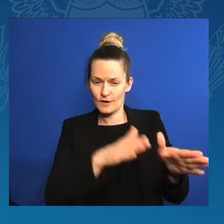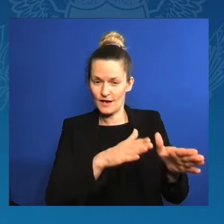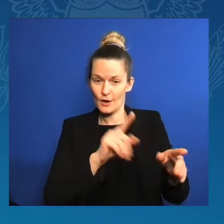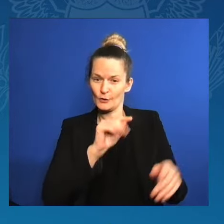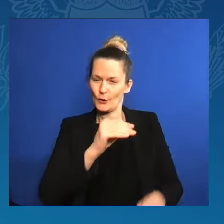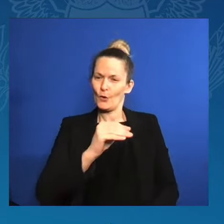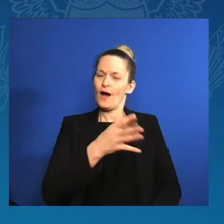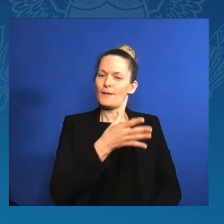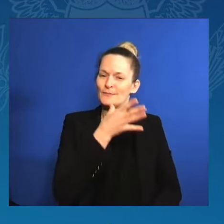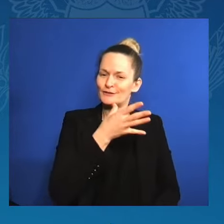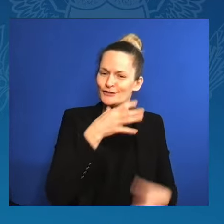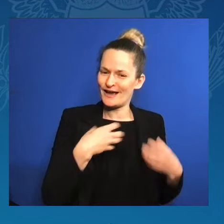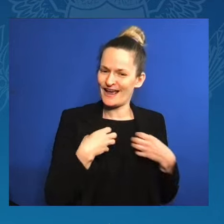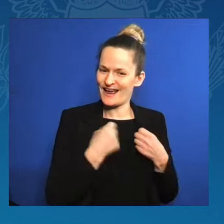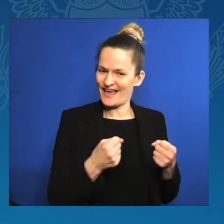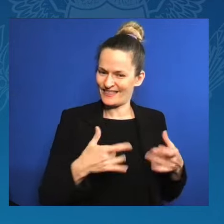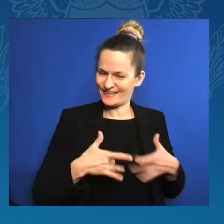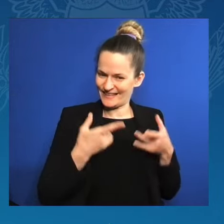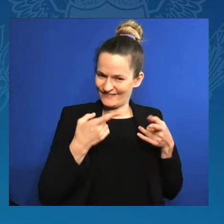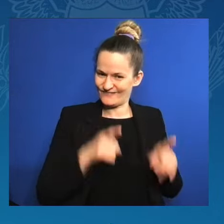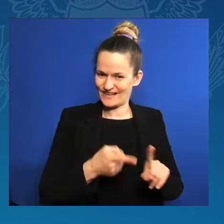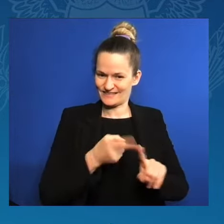Outraged, I called my husband, Doug,